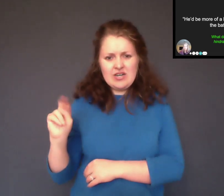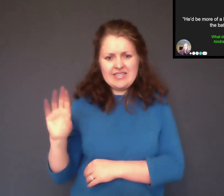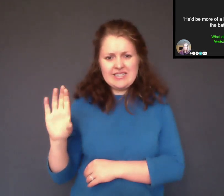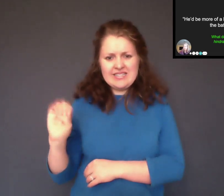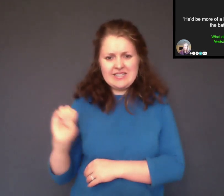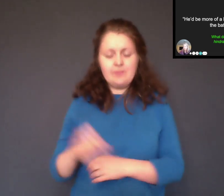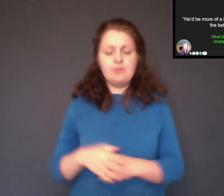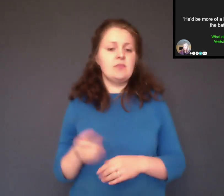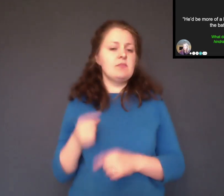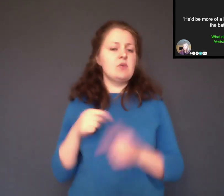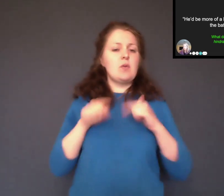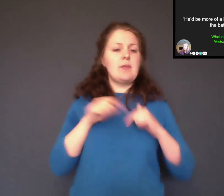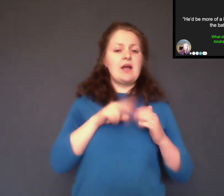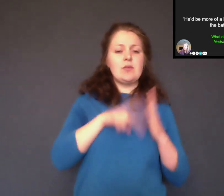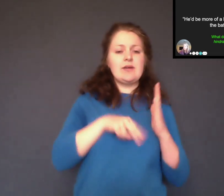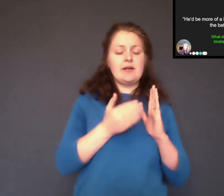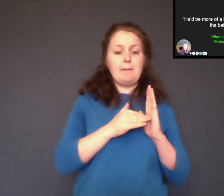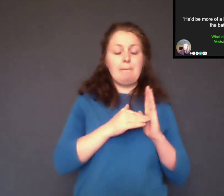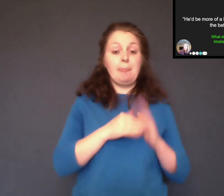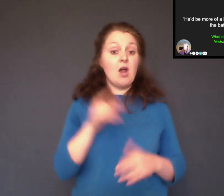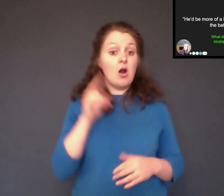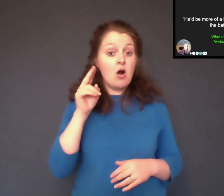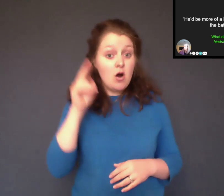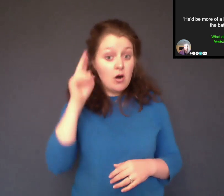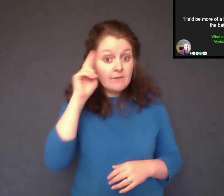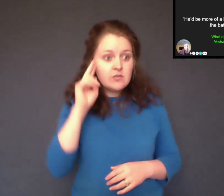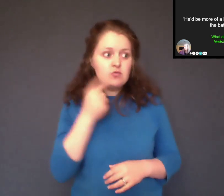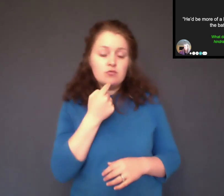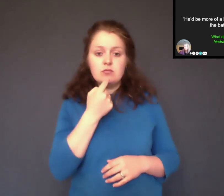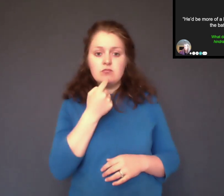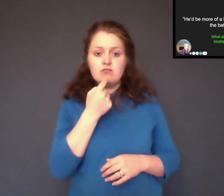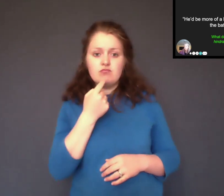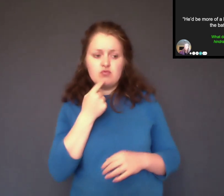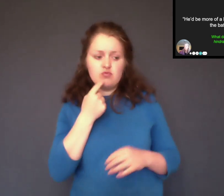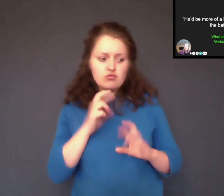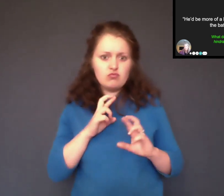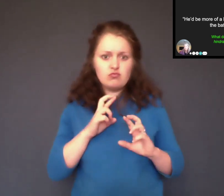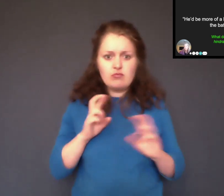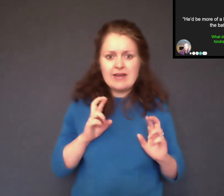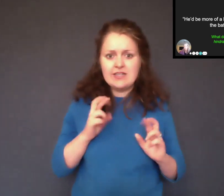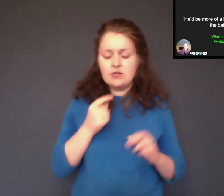and see if i can come up with an idea harvey was on the verge of saying it means you can't help me